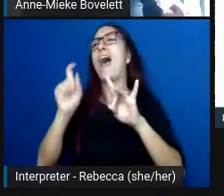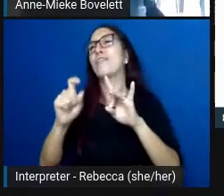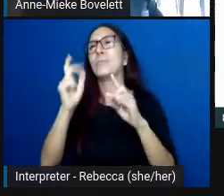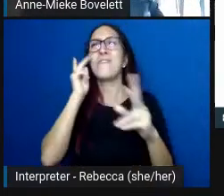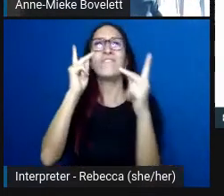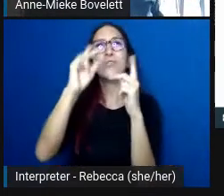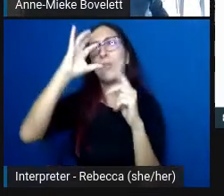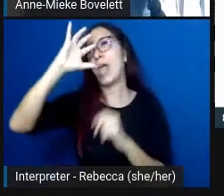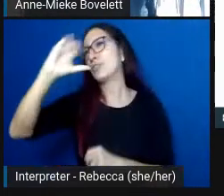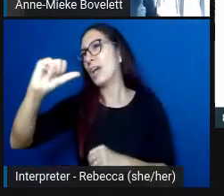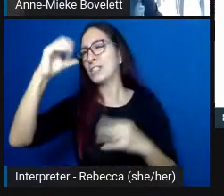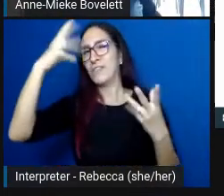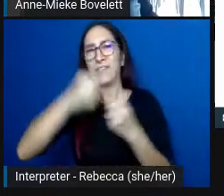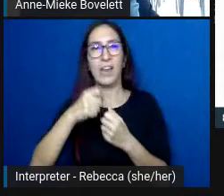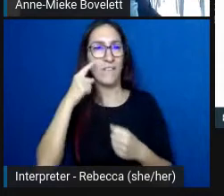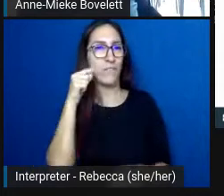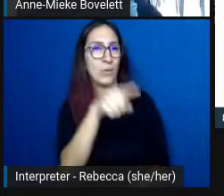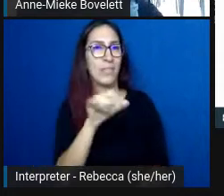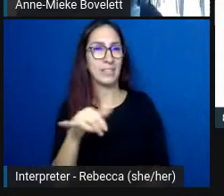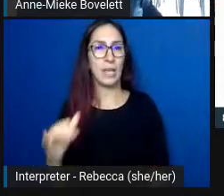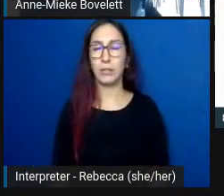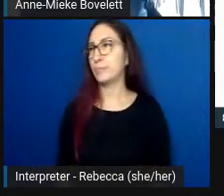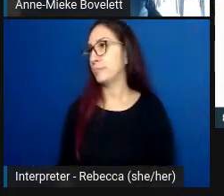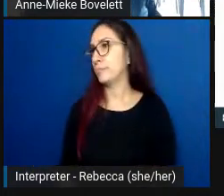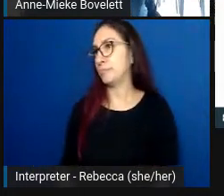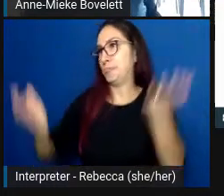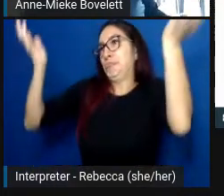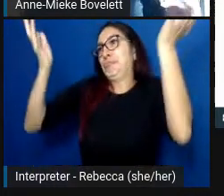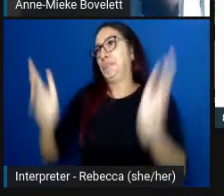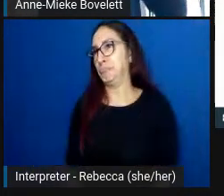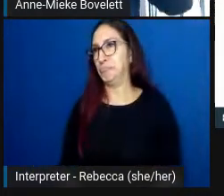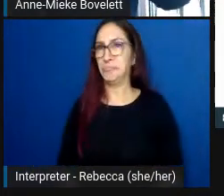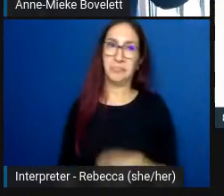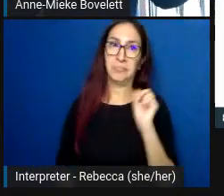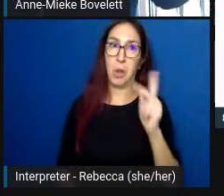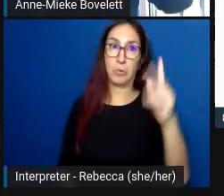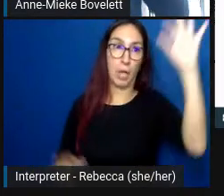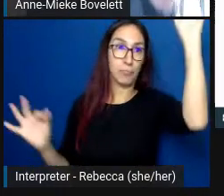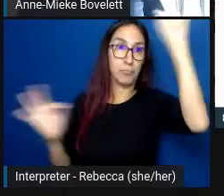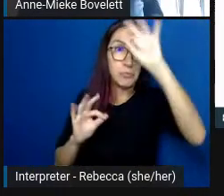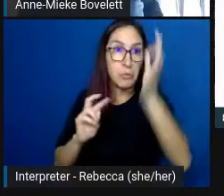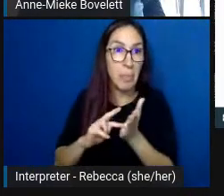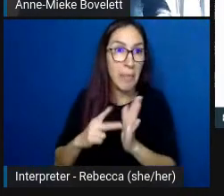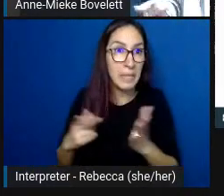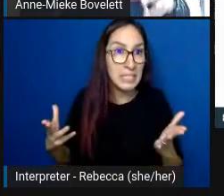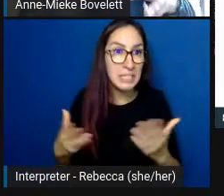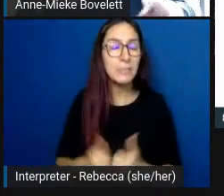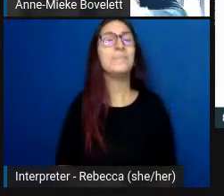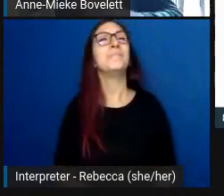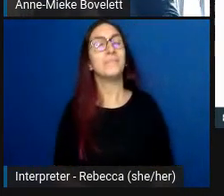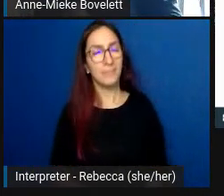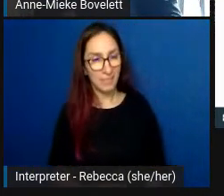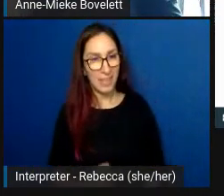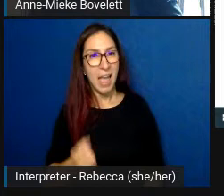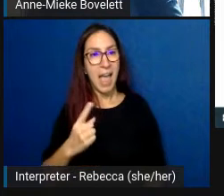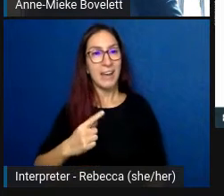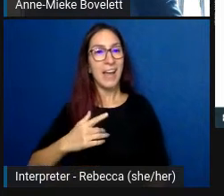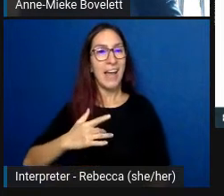To you, that's like, "Yes, sure. I don't know what you're talking about." I think I would like to compare that to smell.